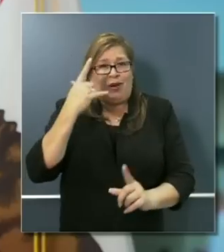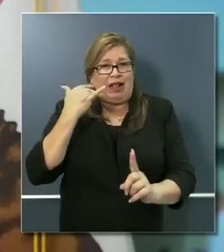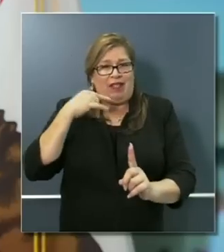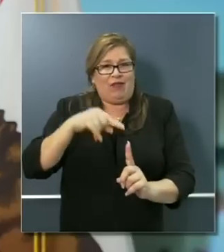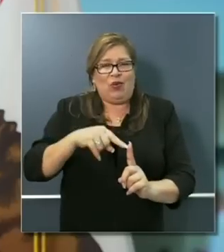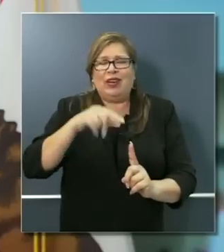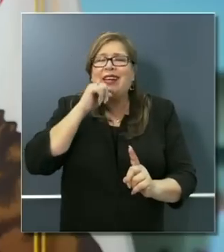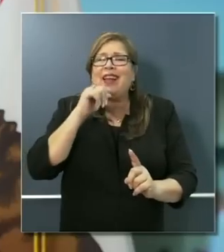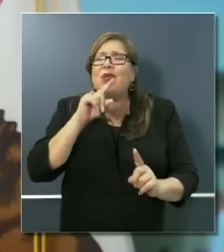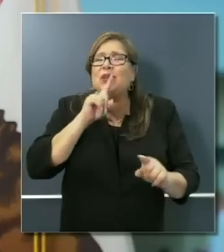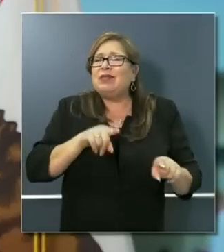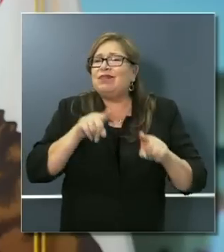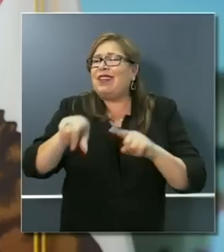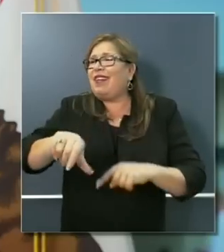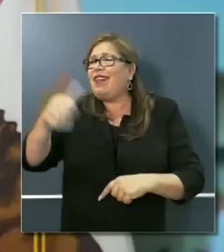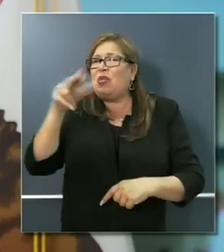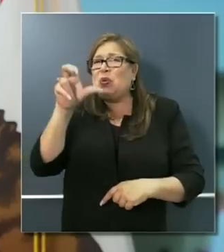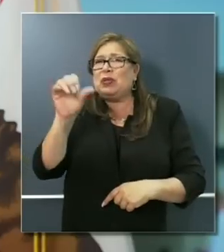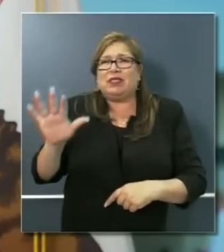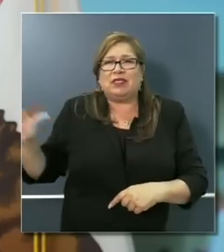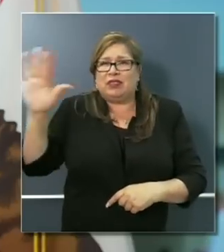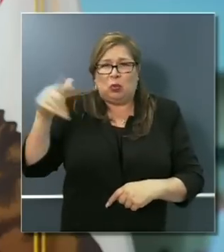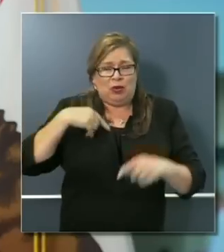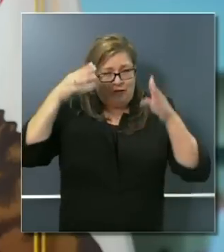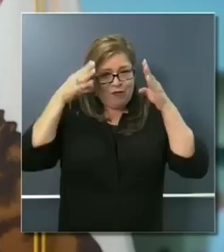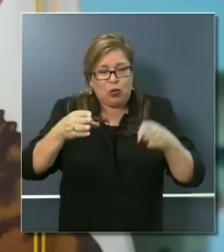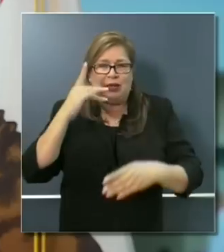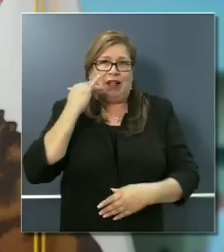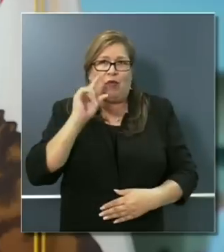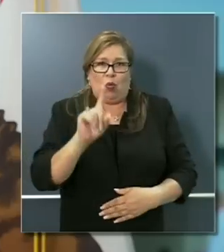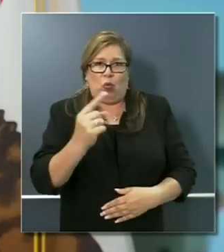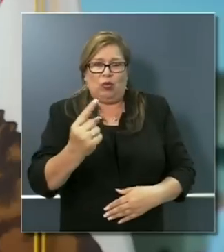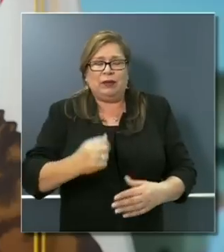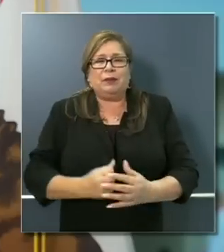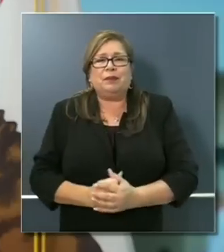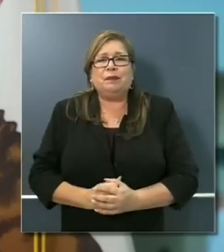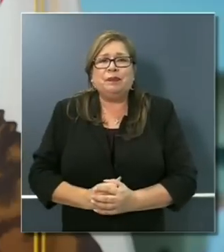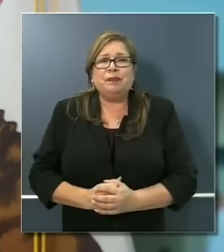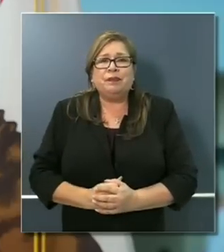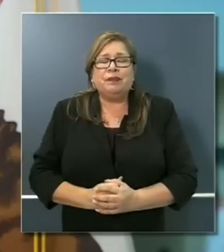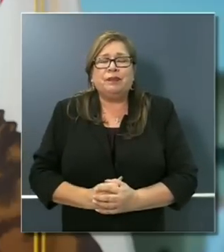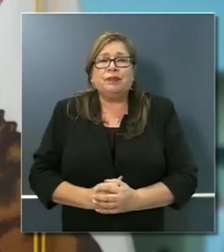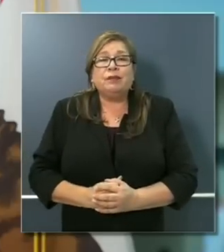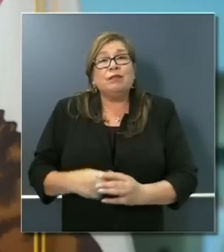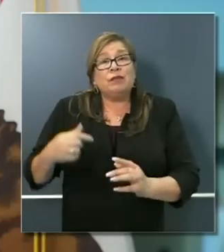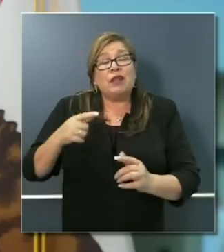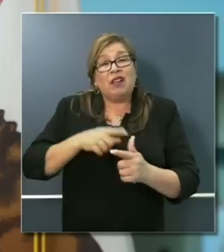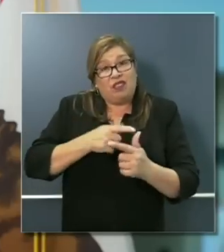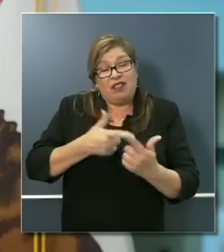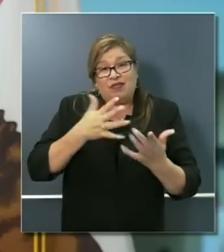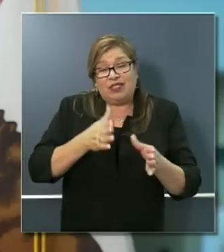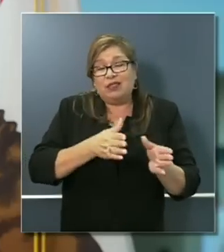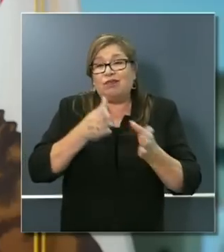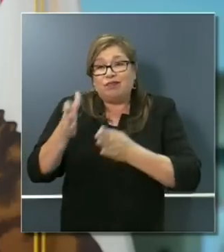WILL ASK FOR THE ANALYSIS OF OUR CURRENT MODELING, RECOGNIZING THAT OUR MODELING IS DYNAMIC. THE MODELING IS UNIQUE TO THE